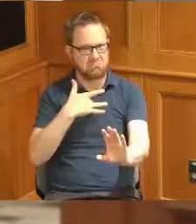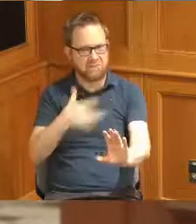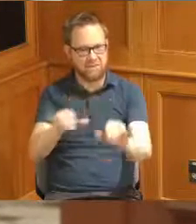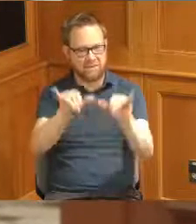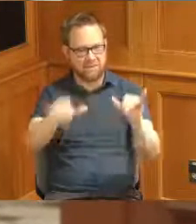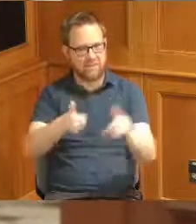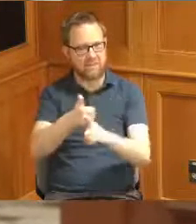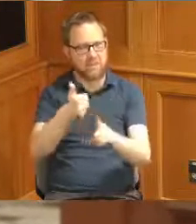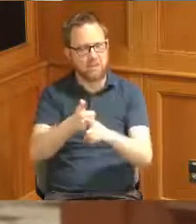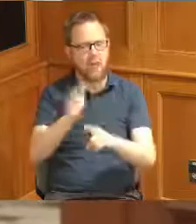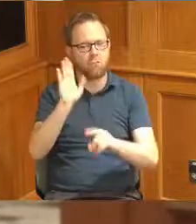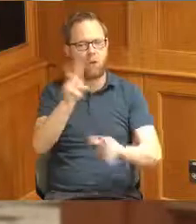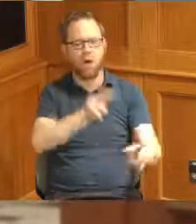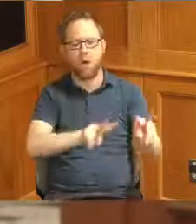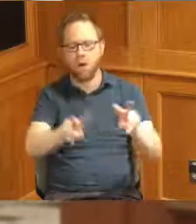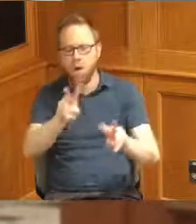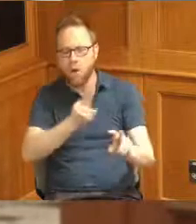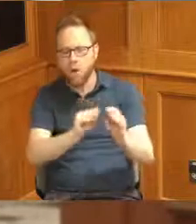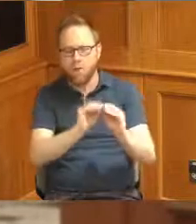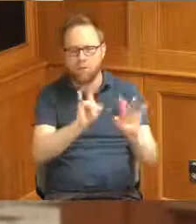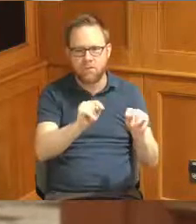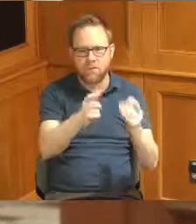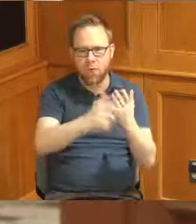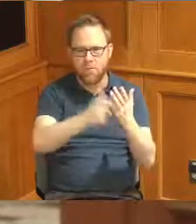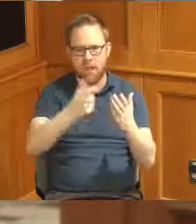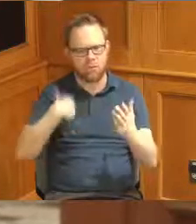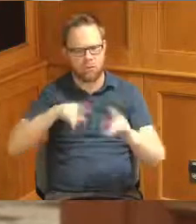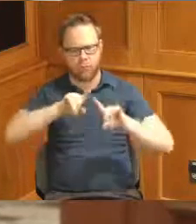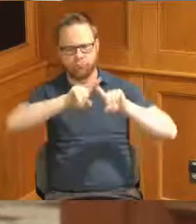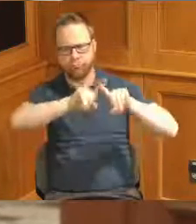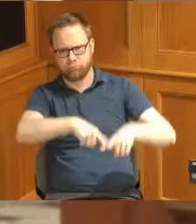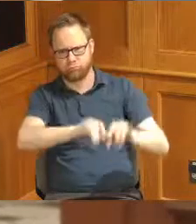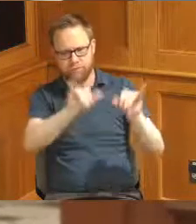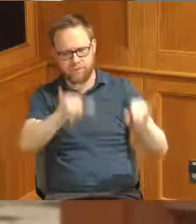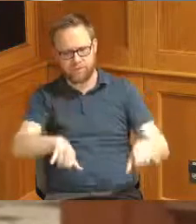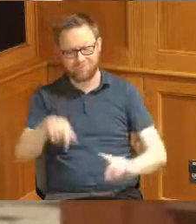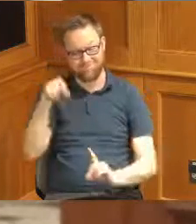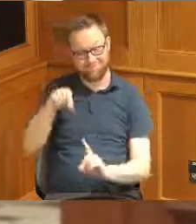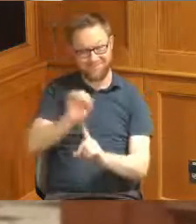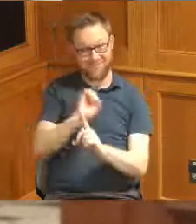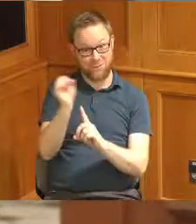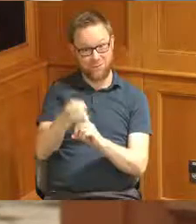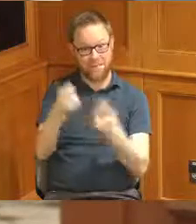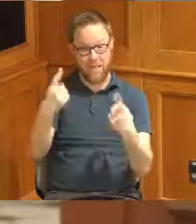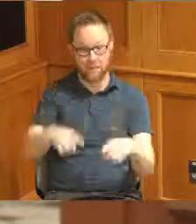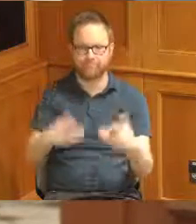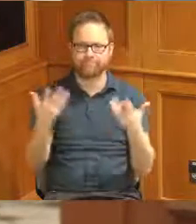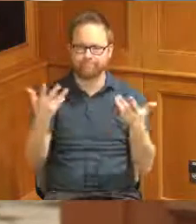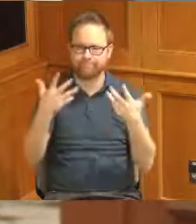watch things for us we rely on those we depend on those and in this scenario unfortunately our 911